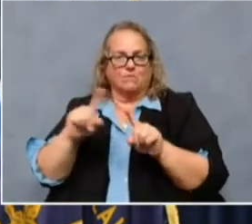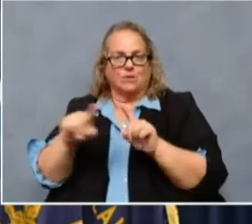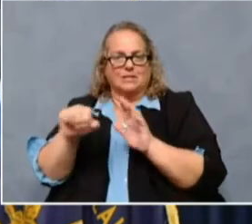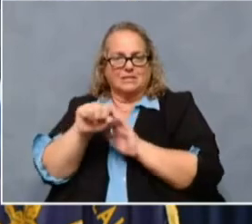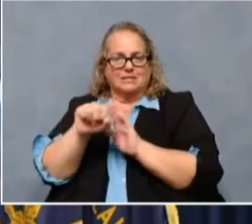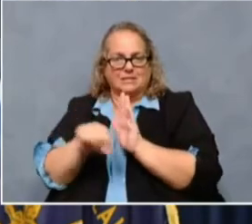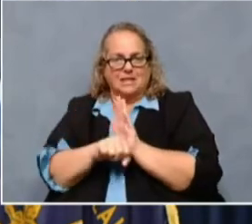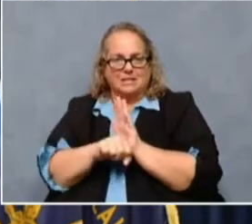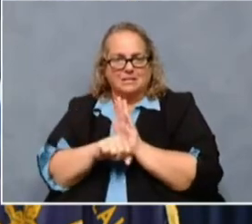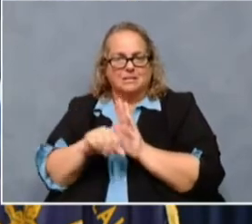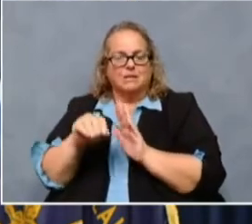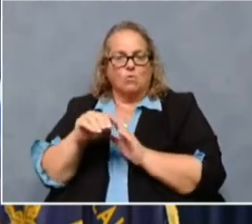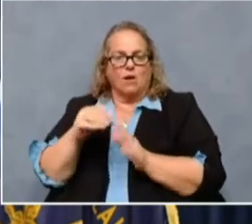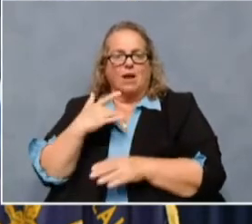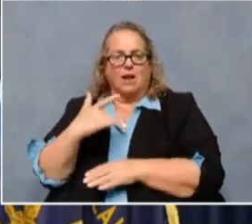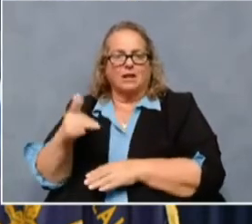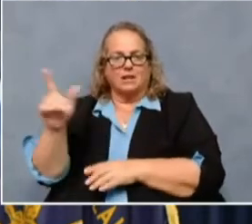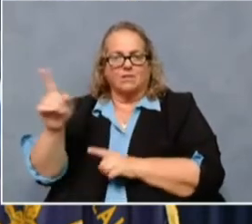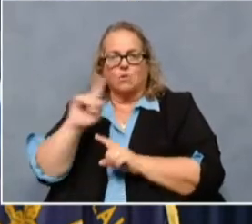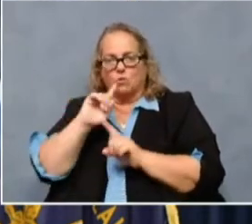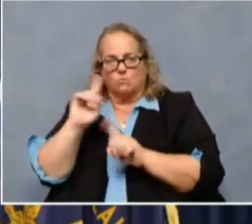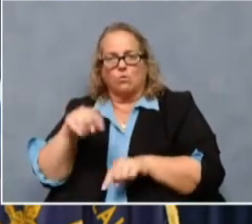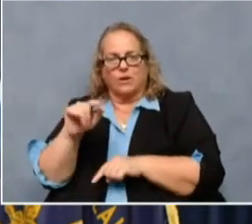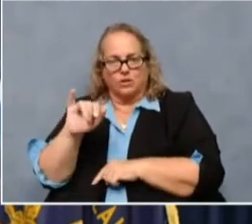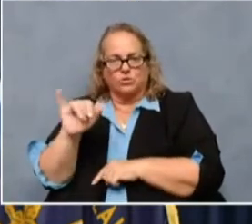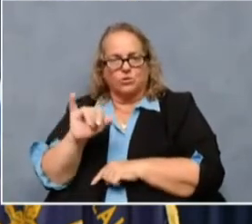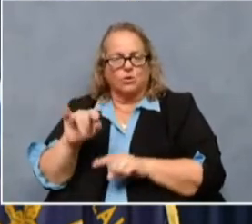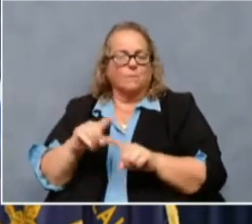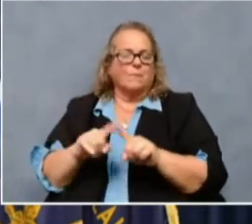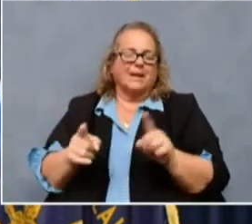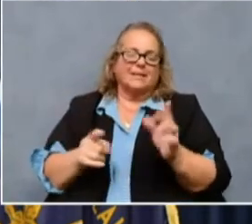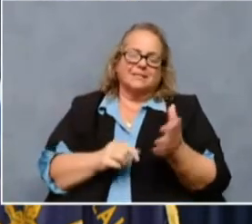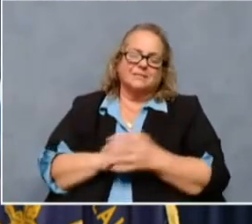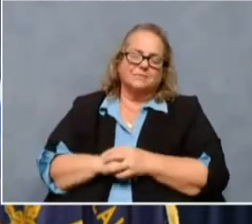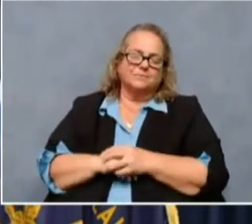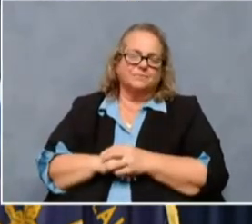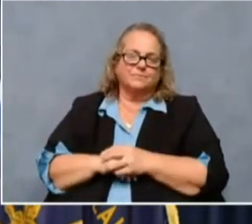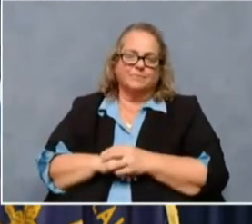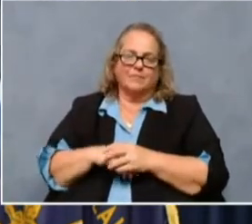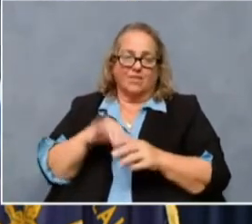reporting it. But you know this this national database is something that we